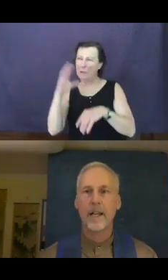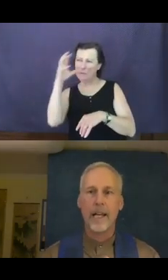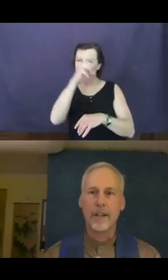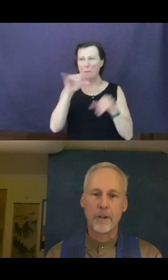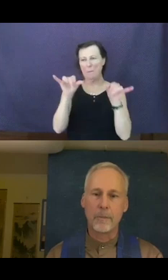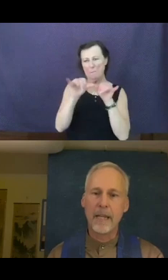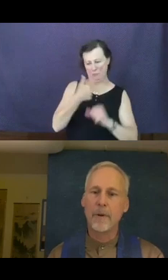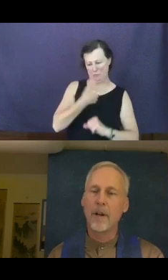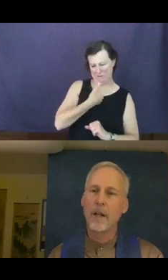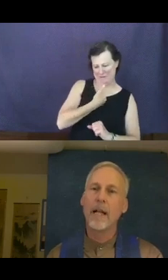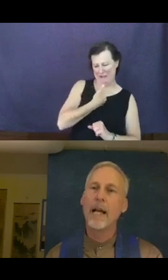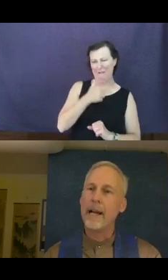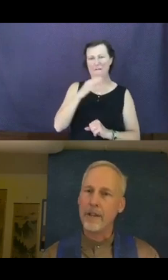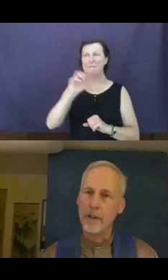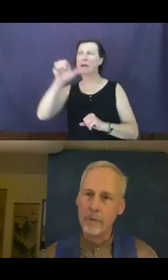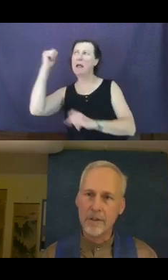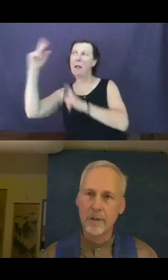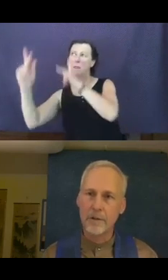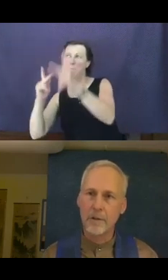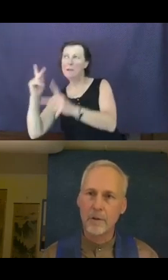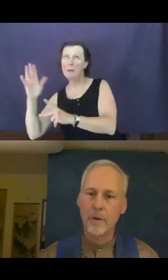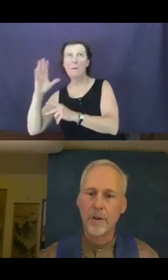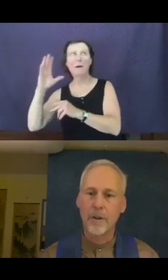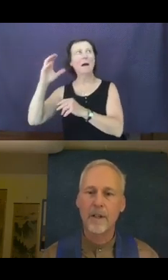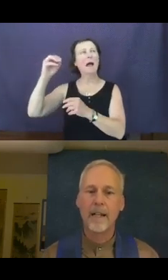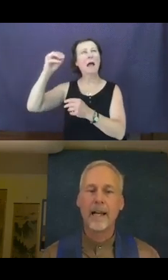and other people, and the human social order,